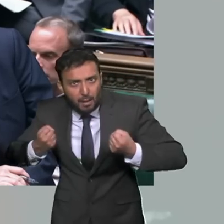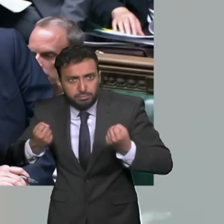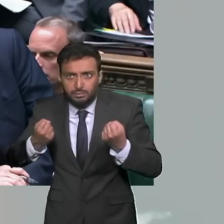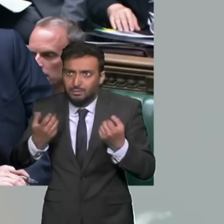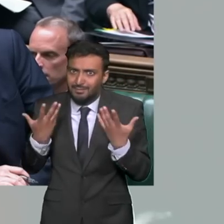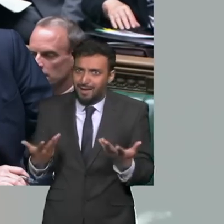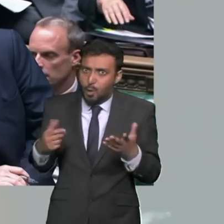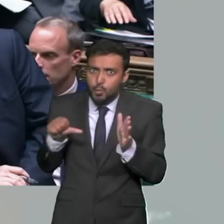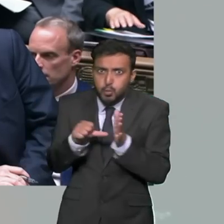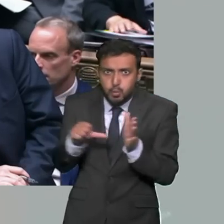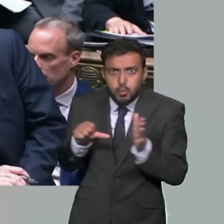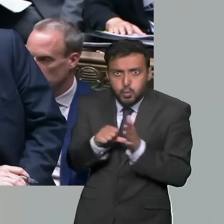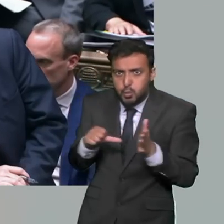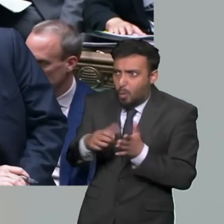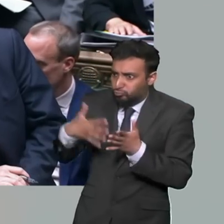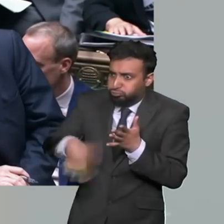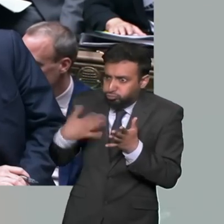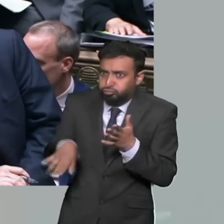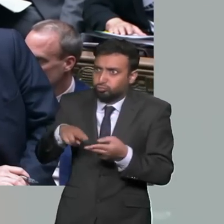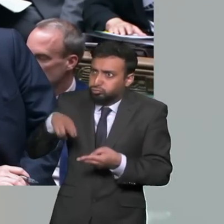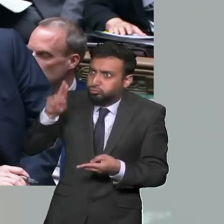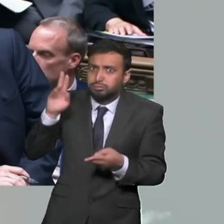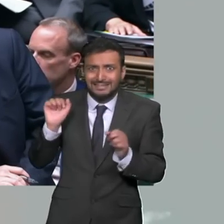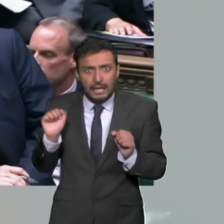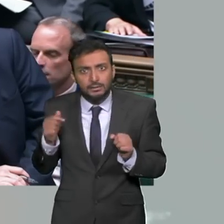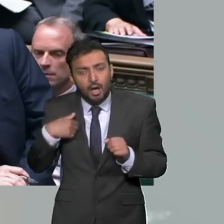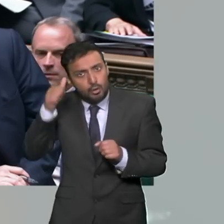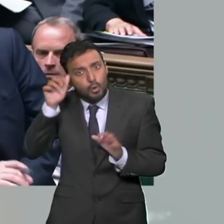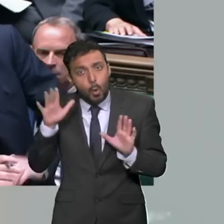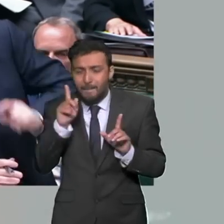it is our intention to get this country through it, and we will get through it very well by